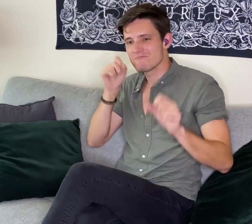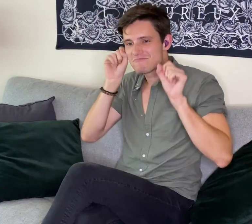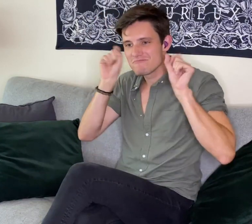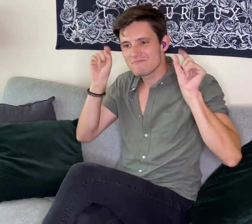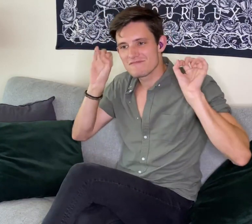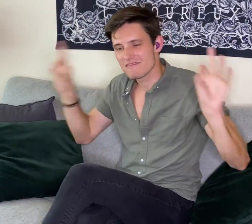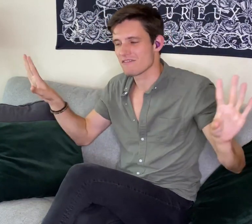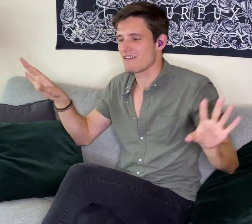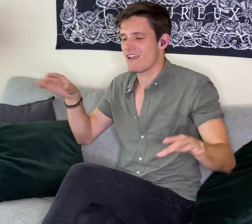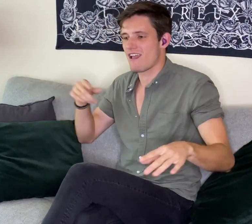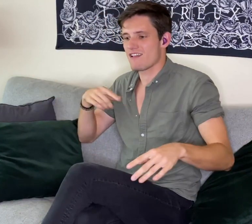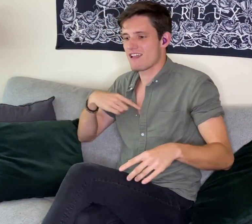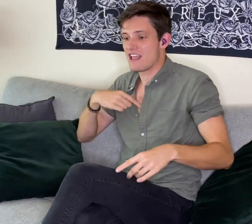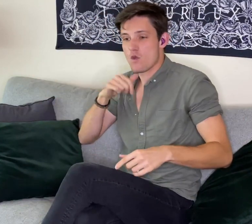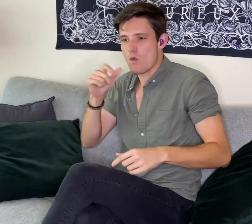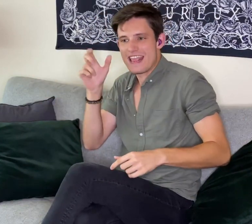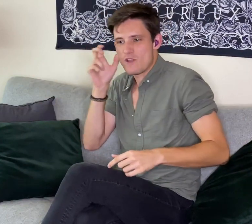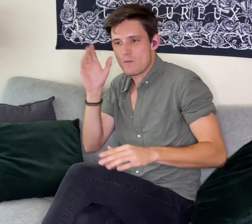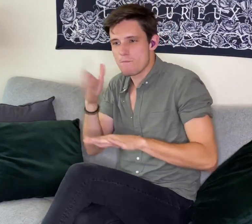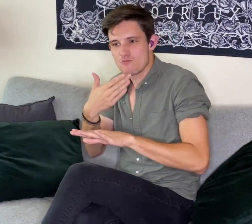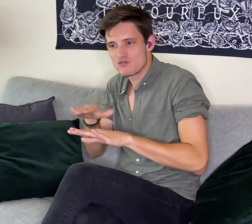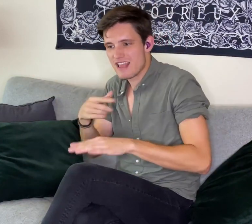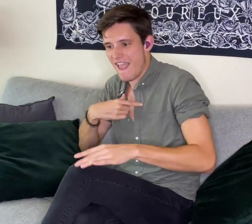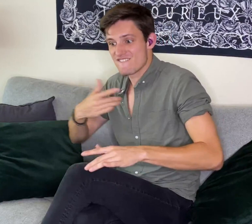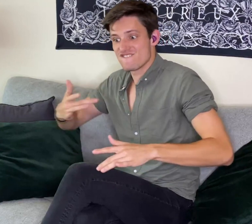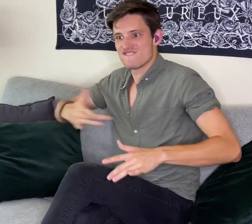I took my hearing aids out, and instead of hearing the